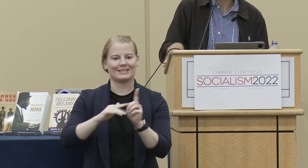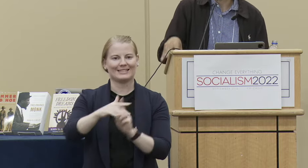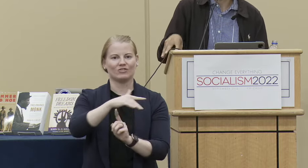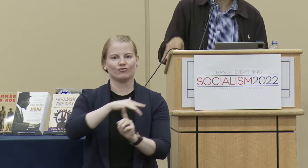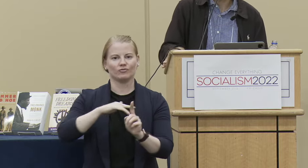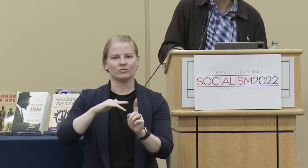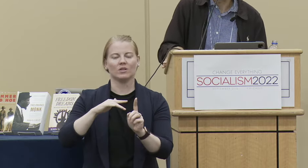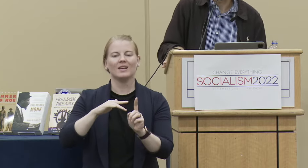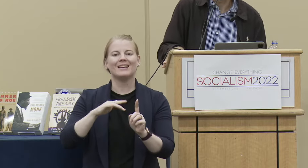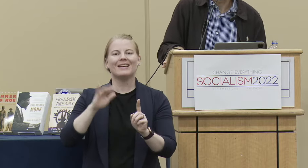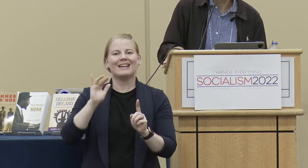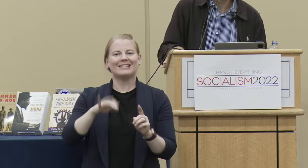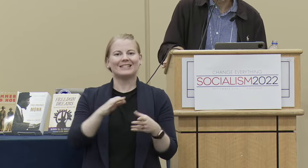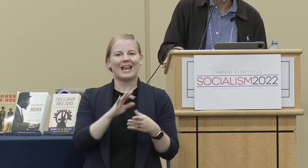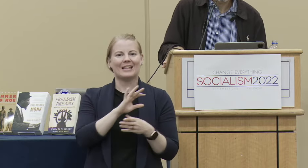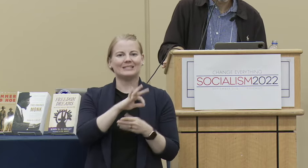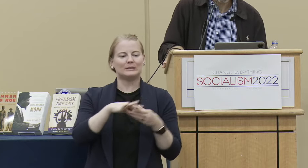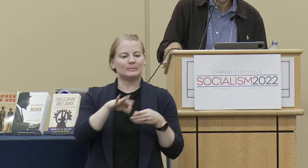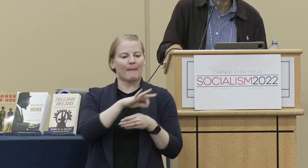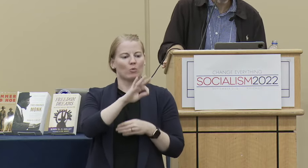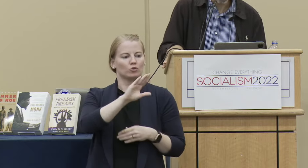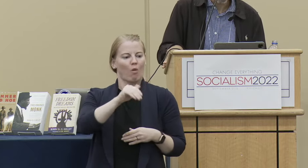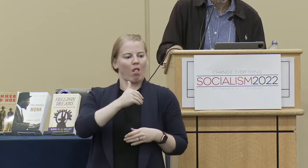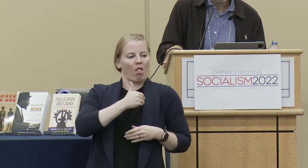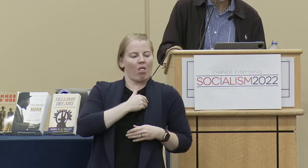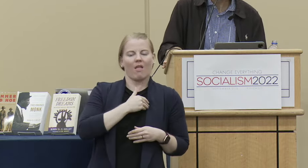changing material conditions. It is a spiritual and ethical